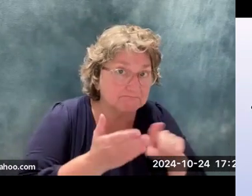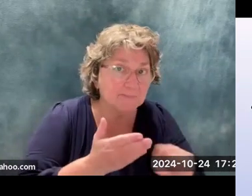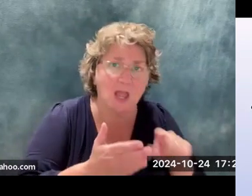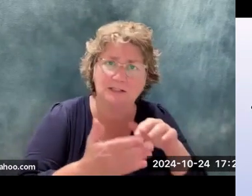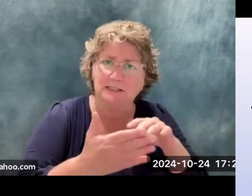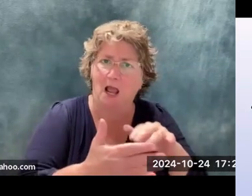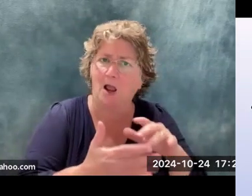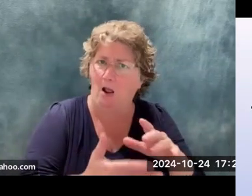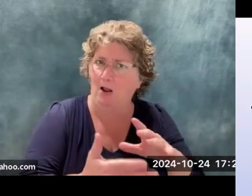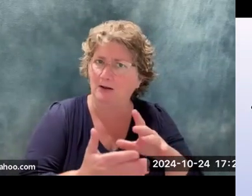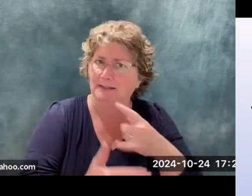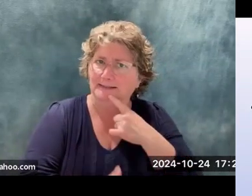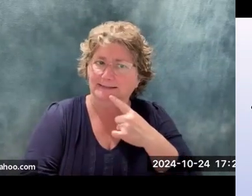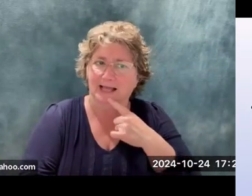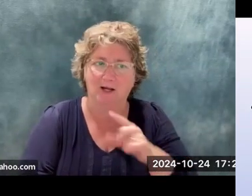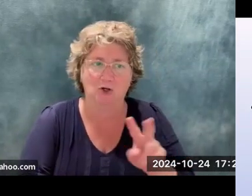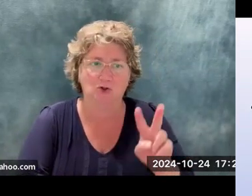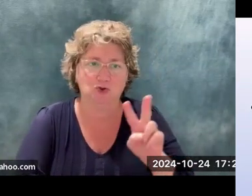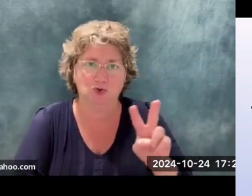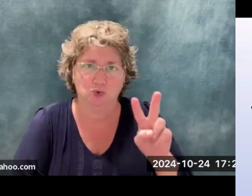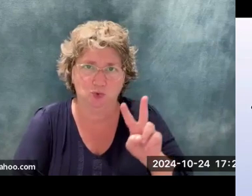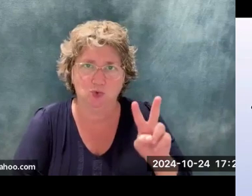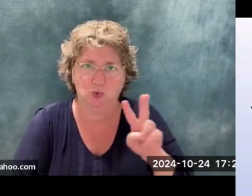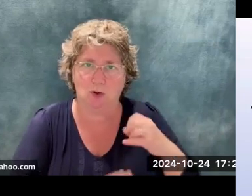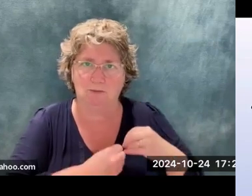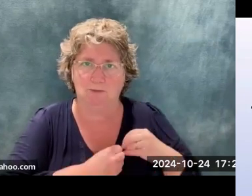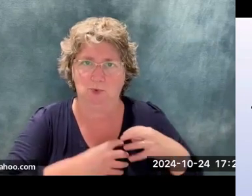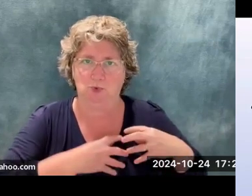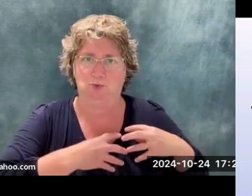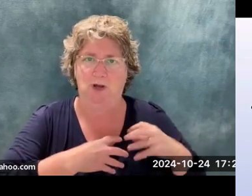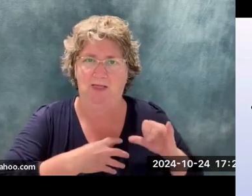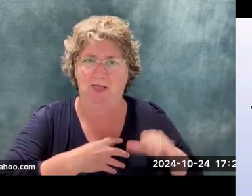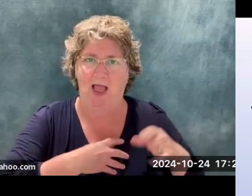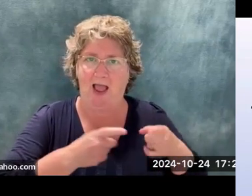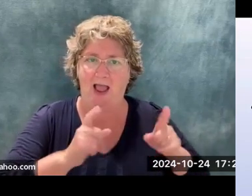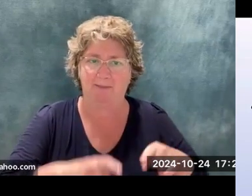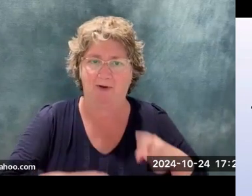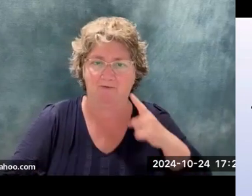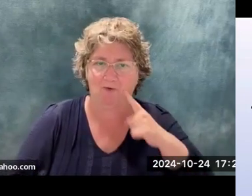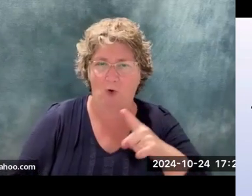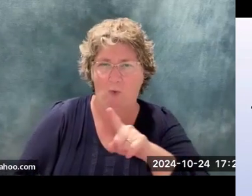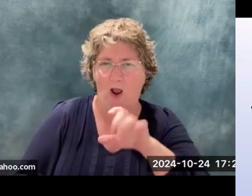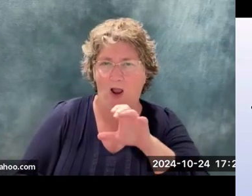of myocarditis for every 100,000 vaccinated individuals versus unvaccinated.